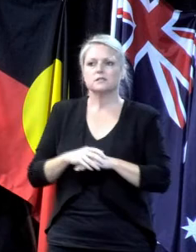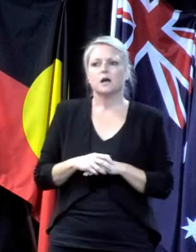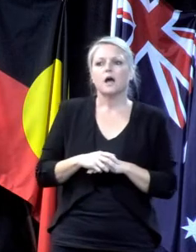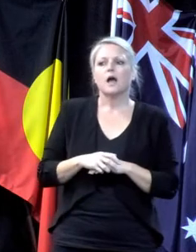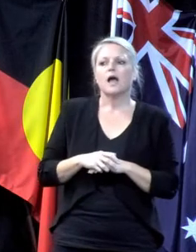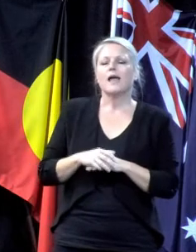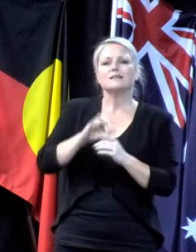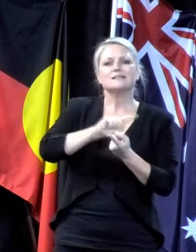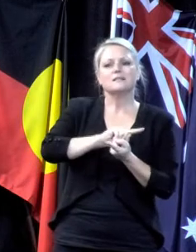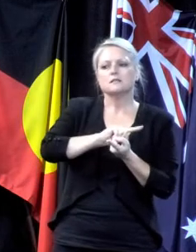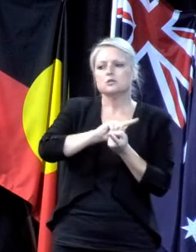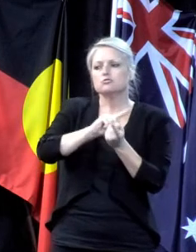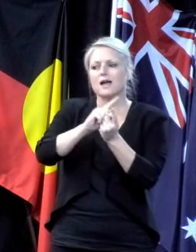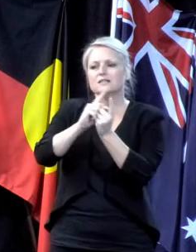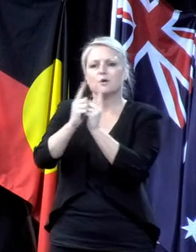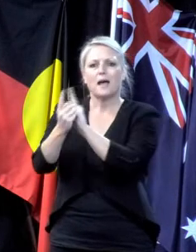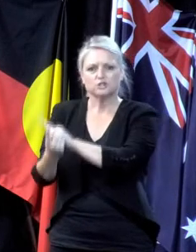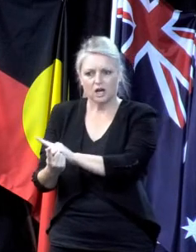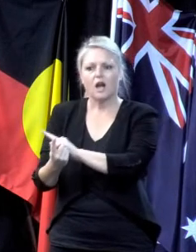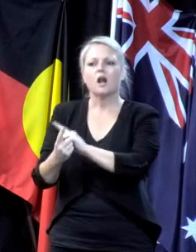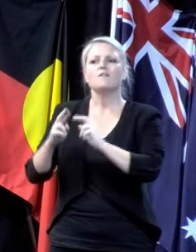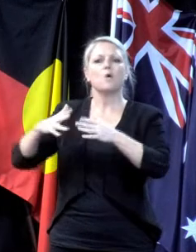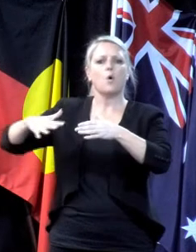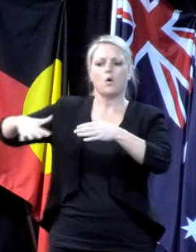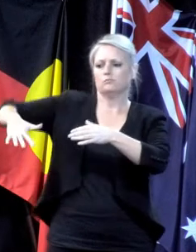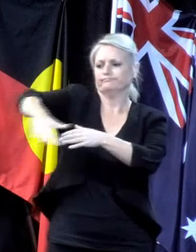in our society’s attitude, their behavior towards our children